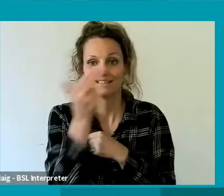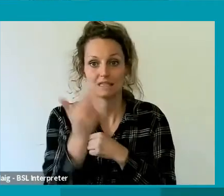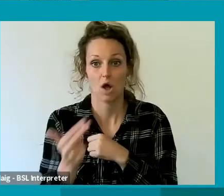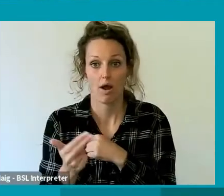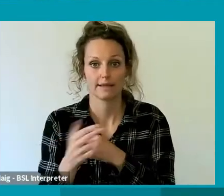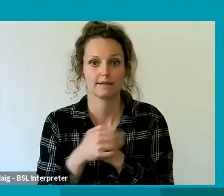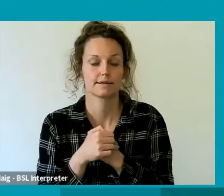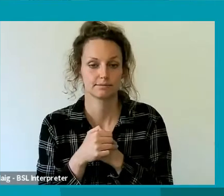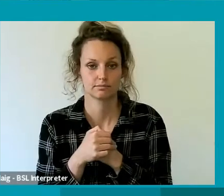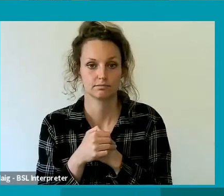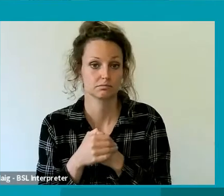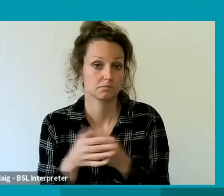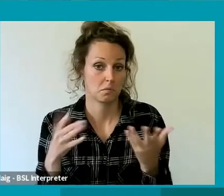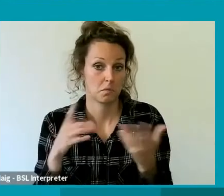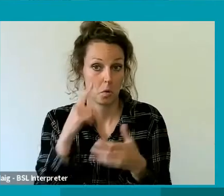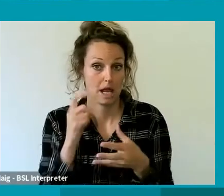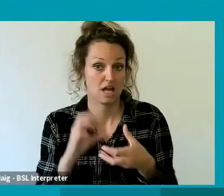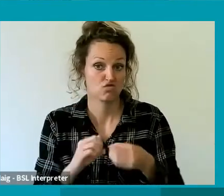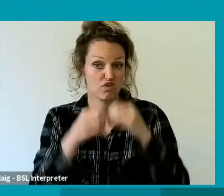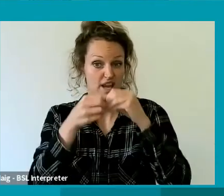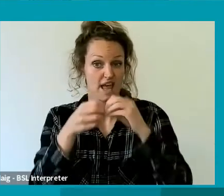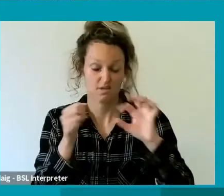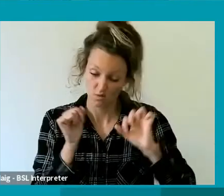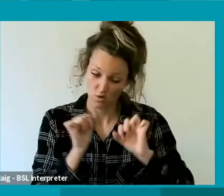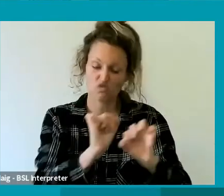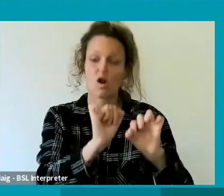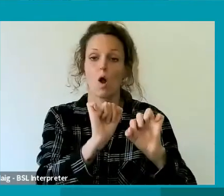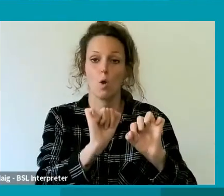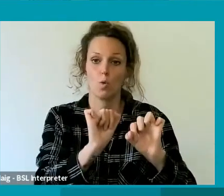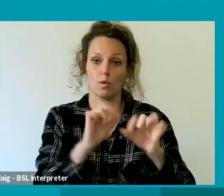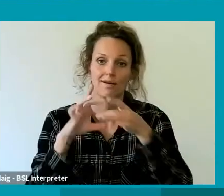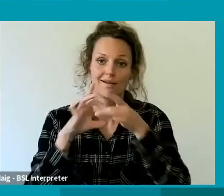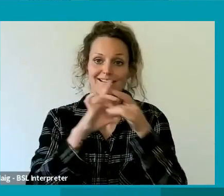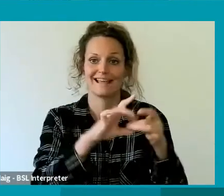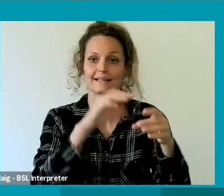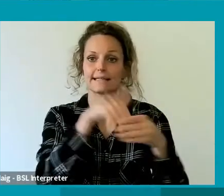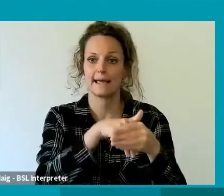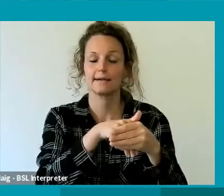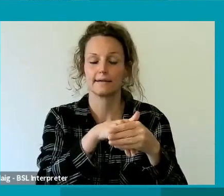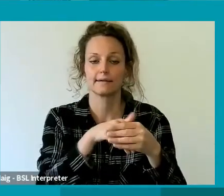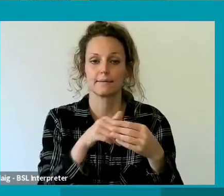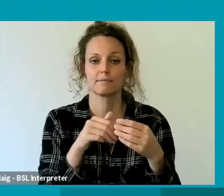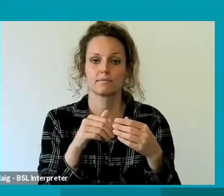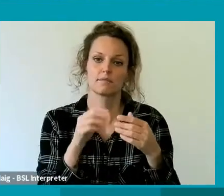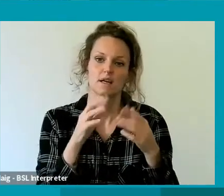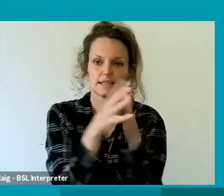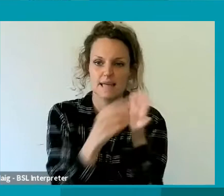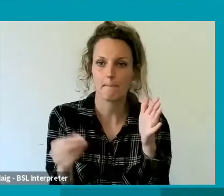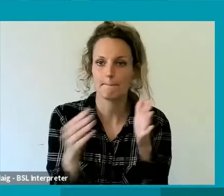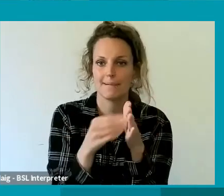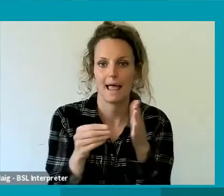free Canva by uploading your own images and playing around with it so you can